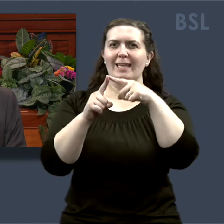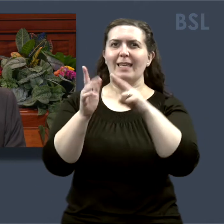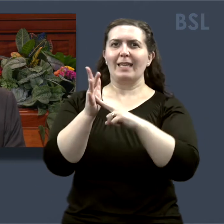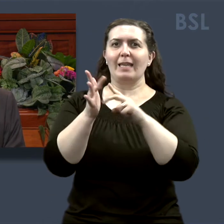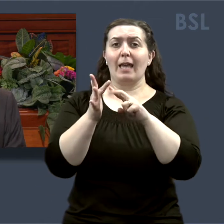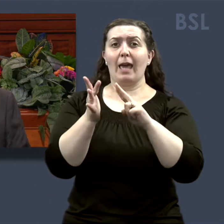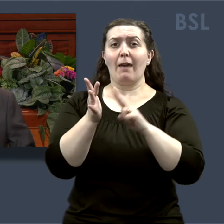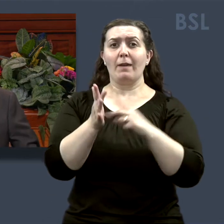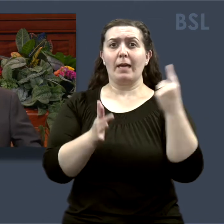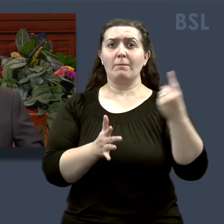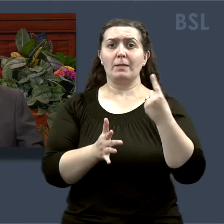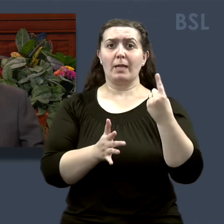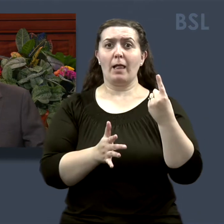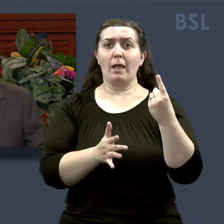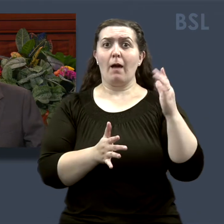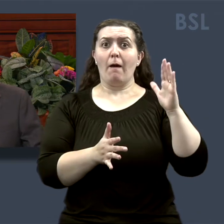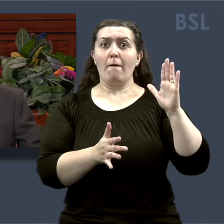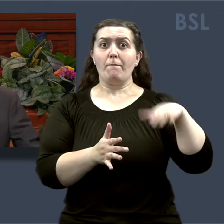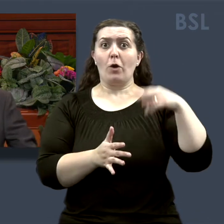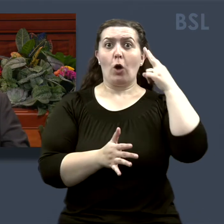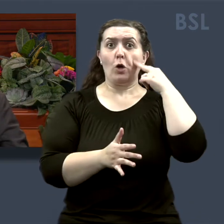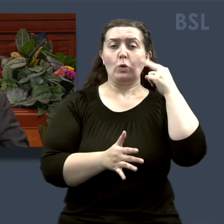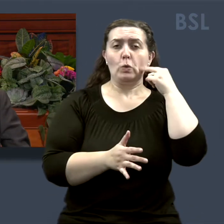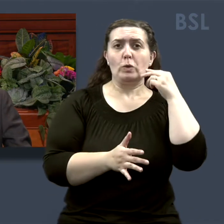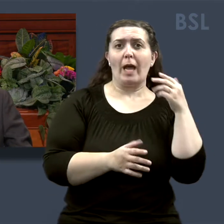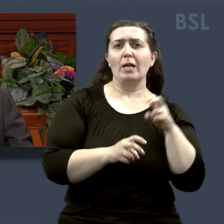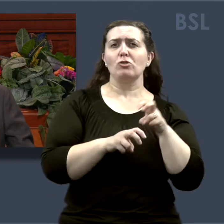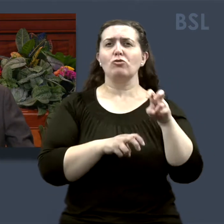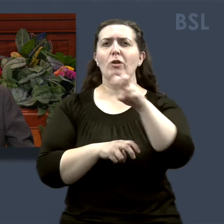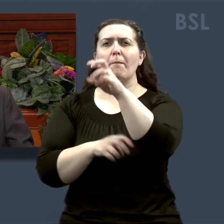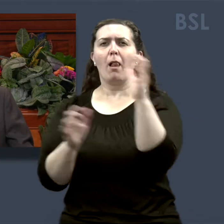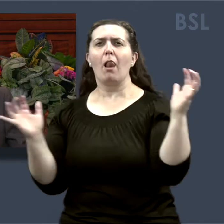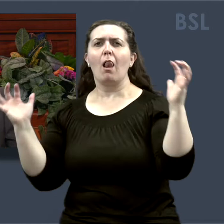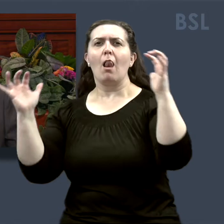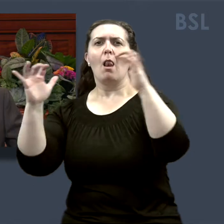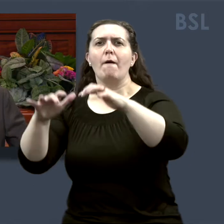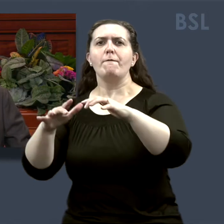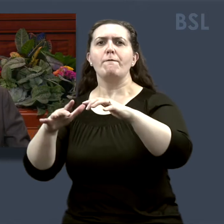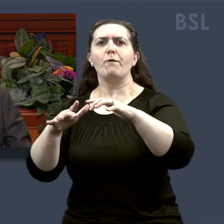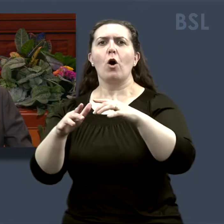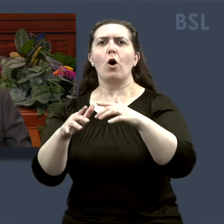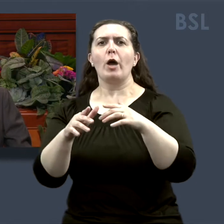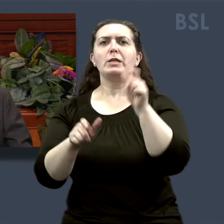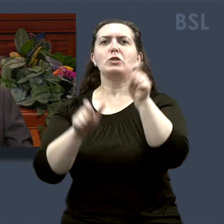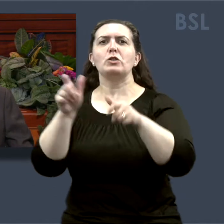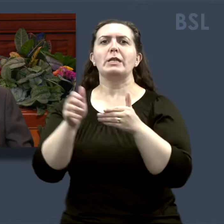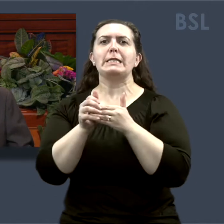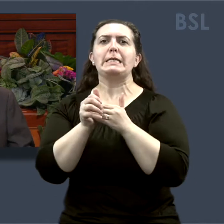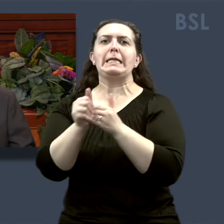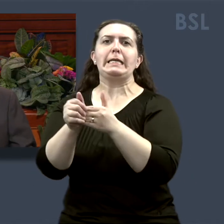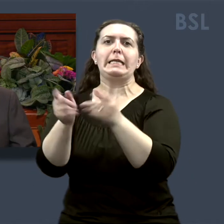chosen to travel out of state for a student leader event, as told in his own words.